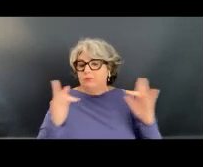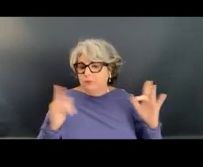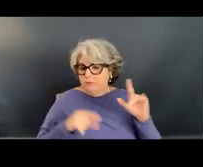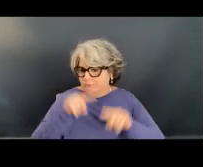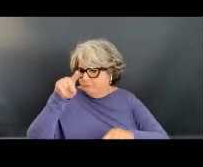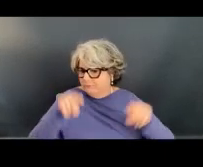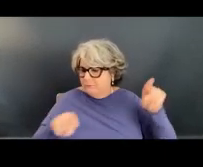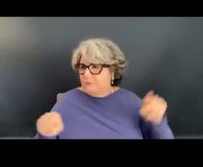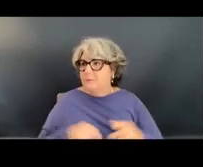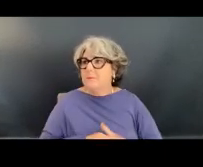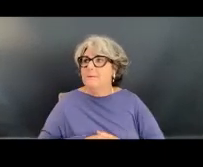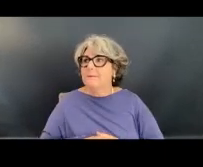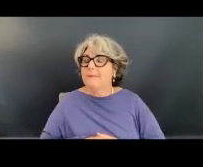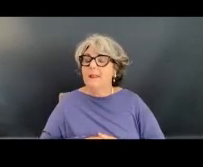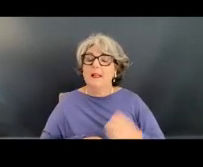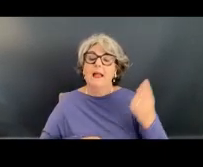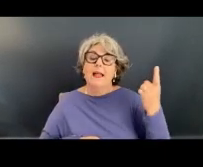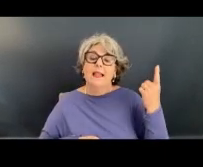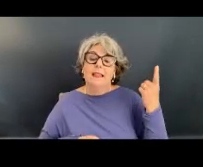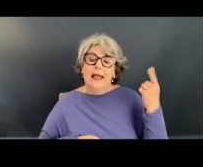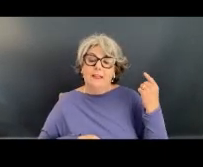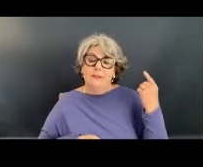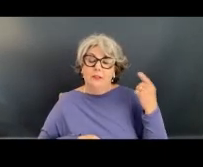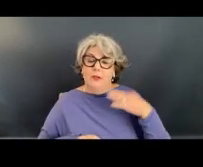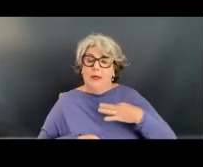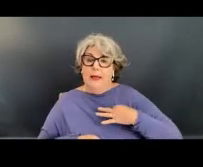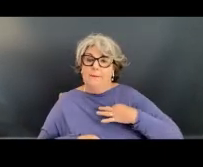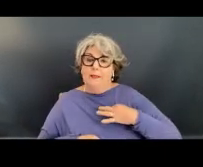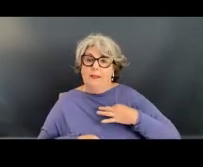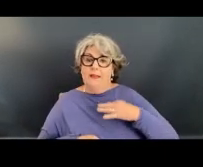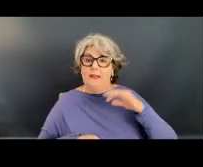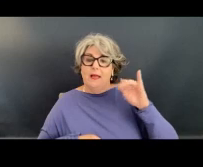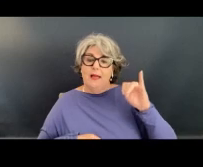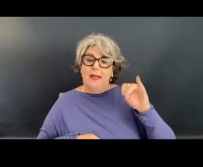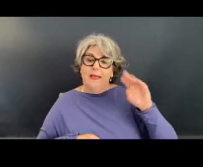So last year we applied for an IMLS grant to support this work